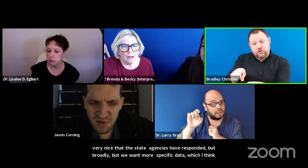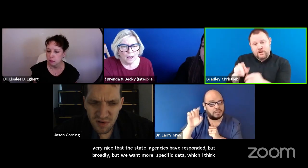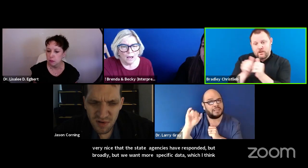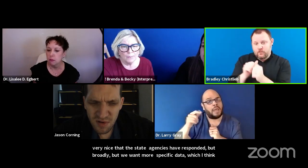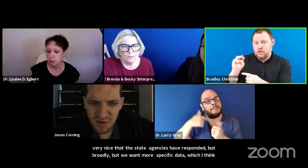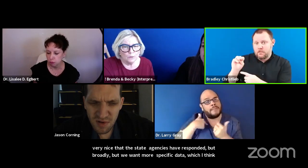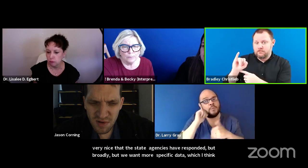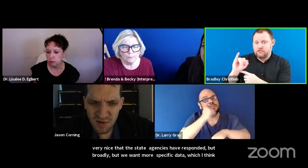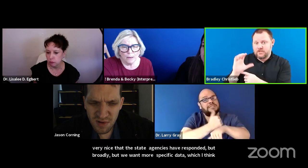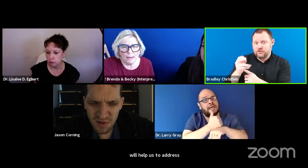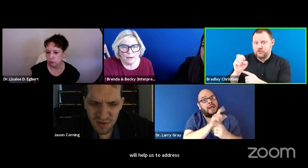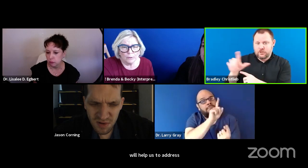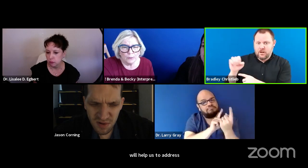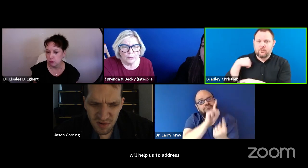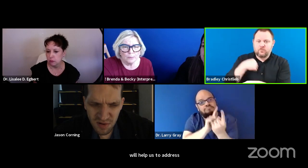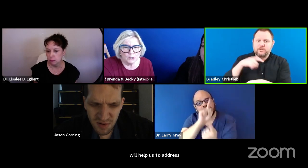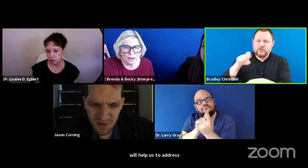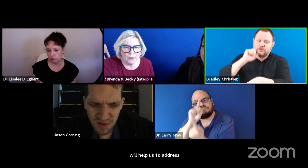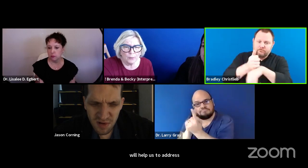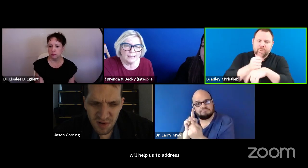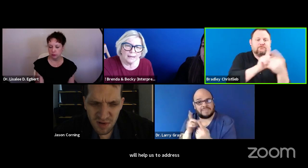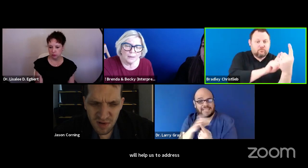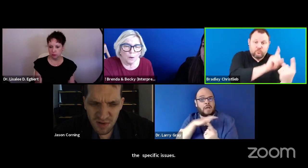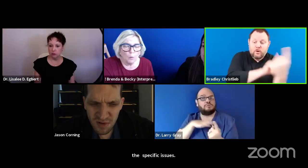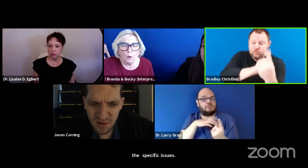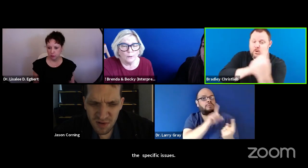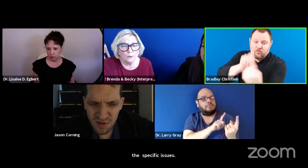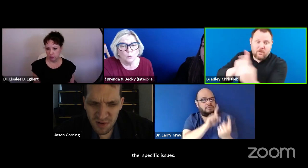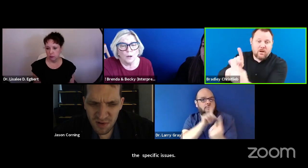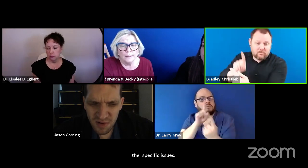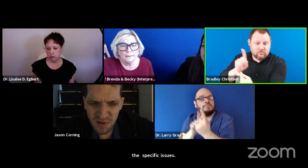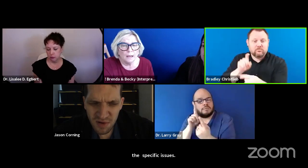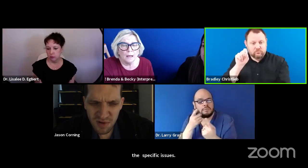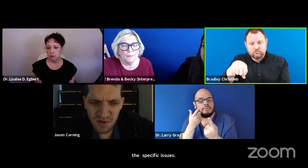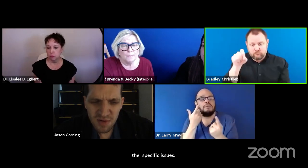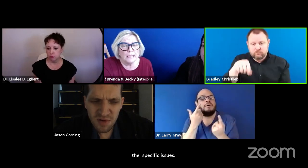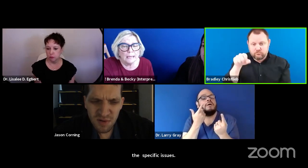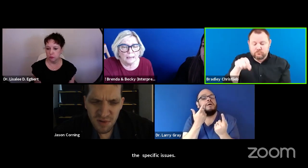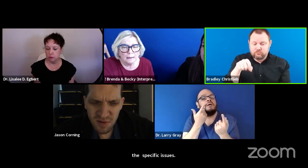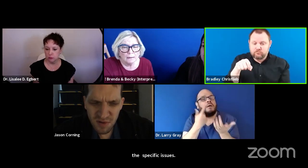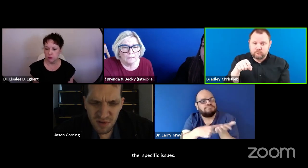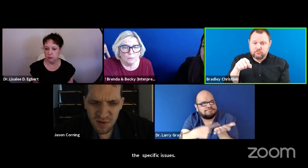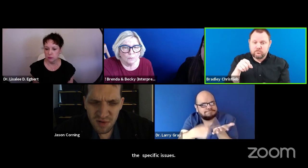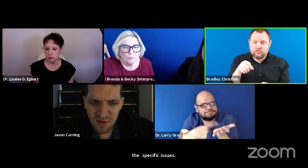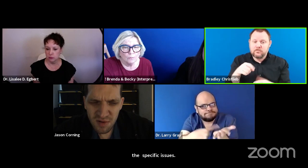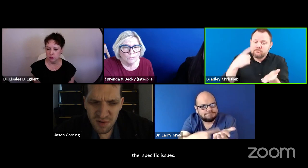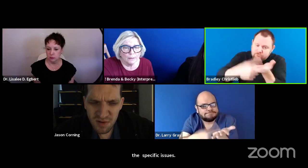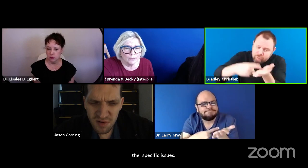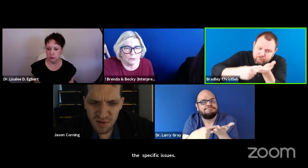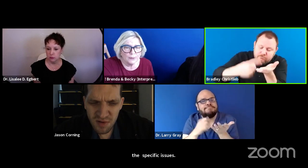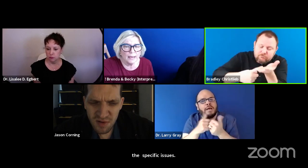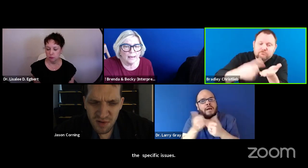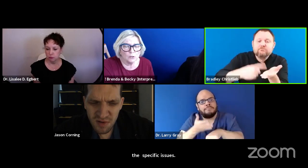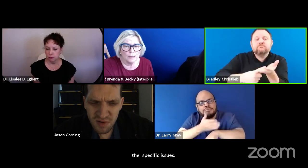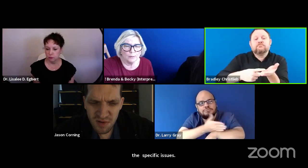And I may agree with Michele that we set up a one on one meeting between the council members